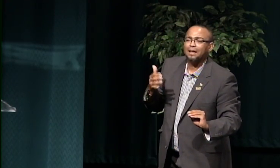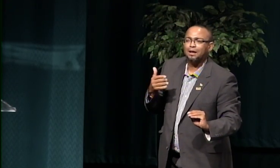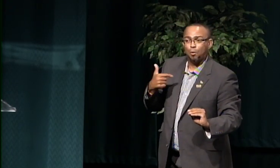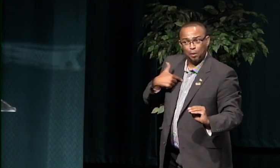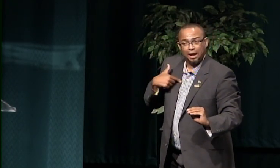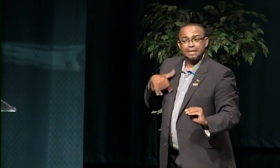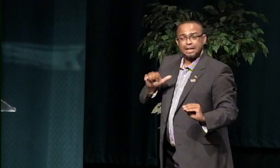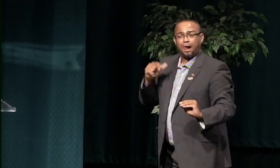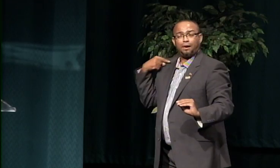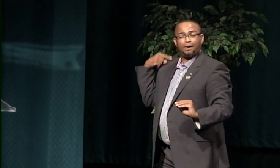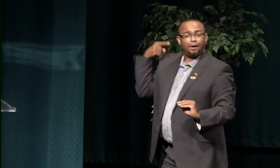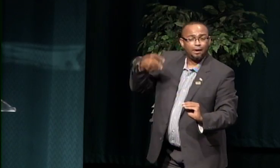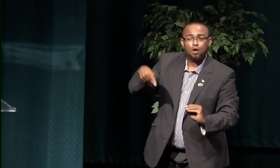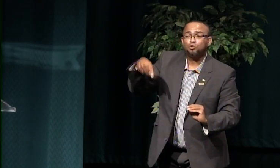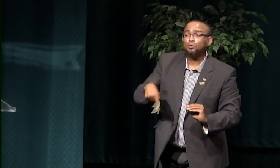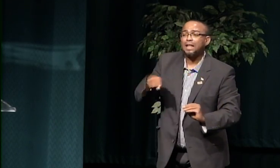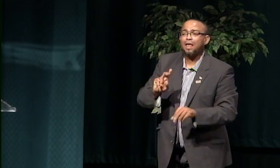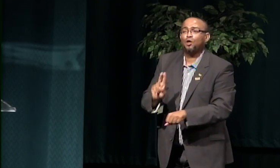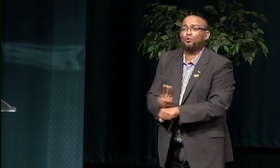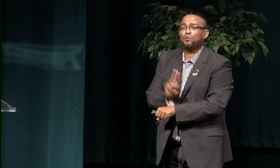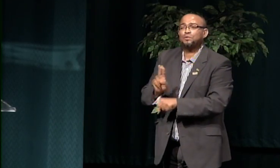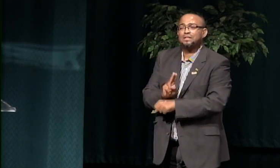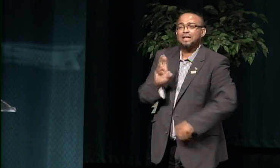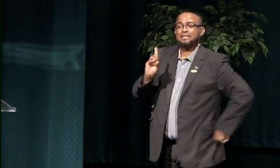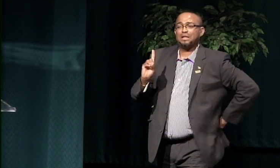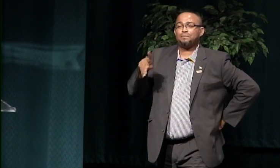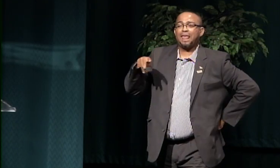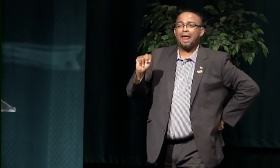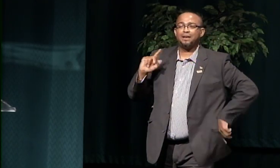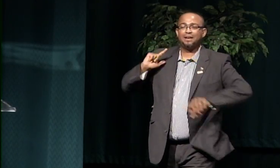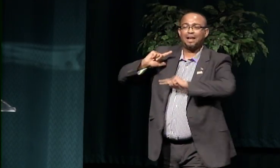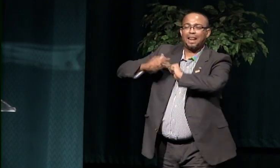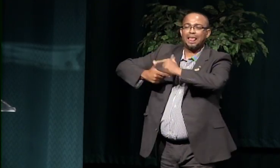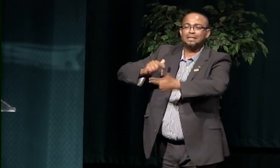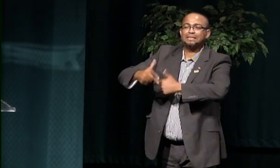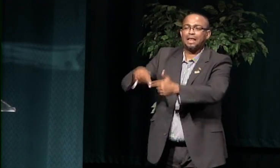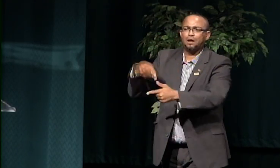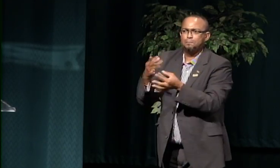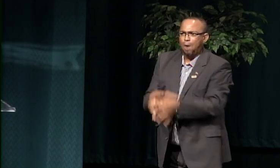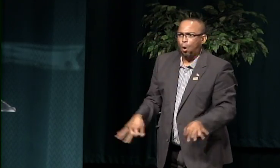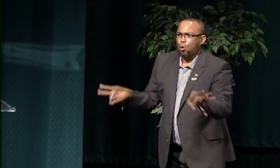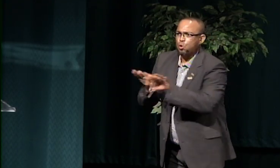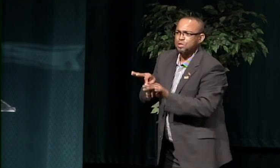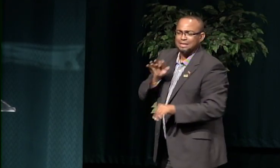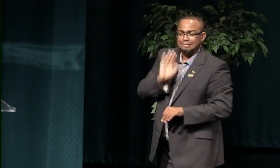to become leaders themselves and to be successful citizens.